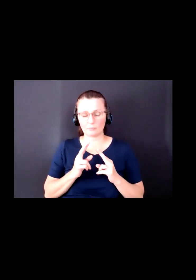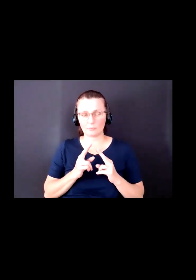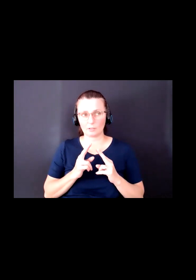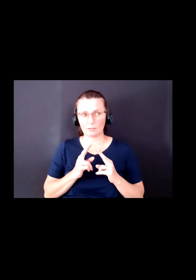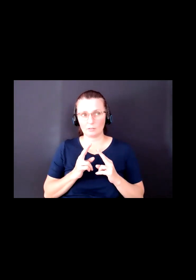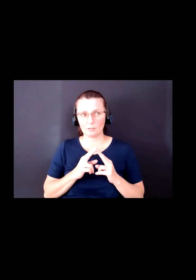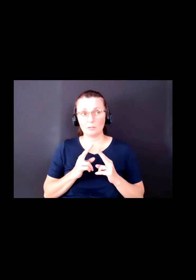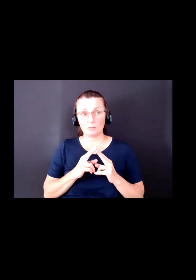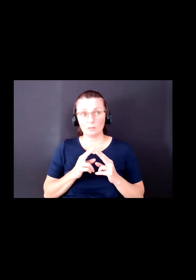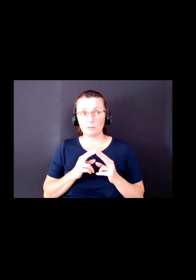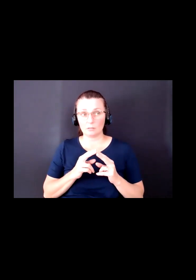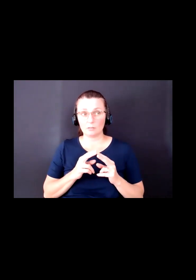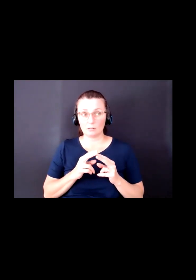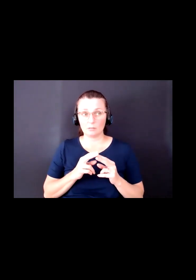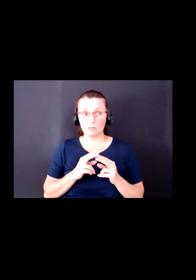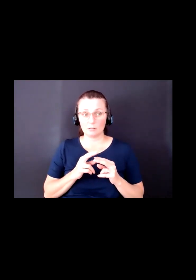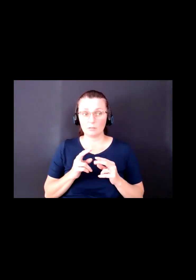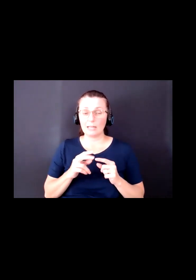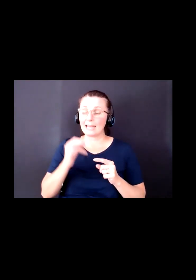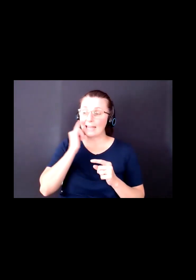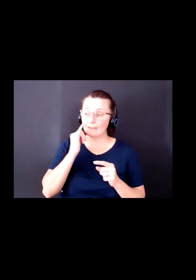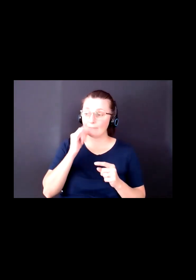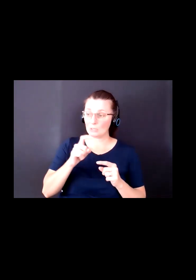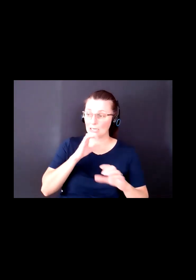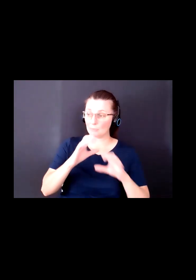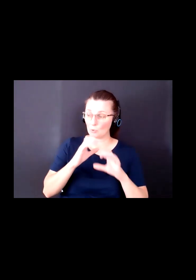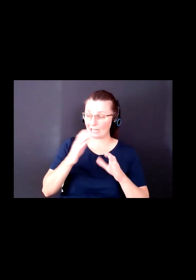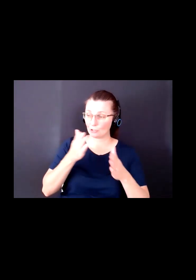notice from people requesting aids or services. Based on how